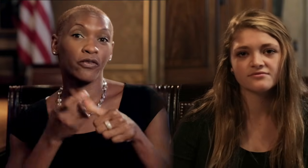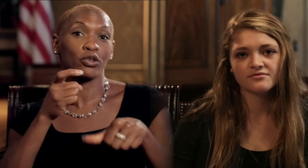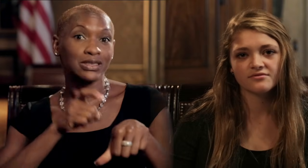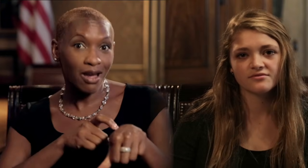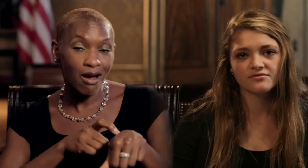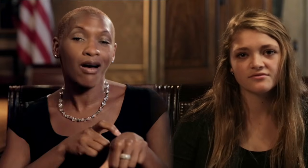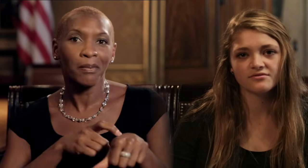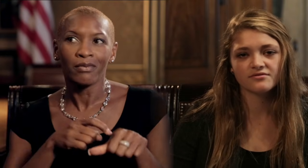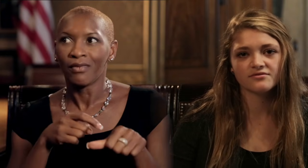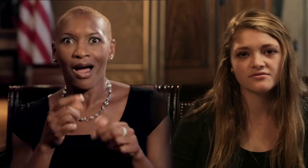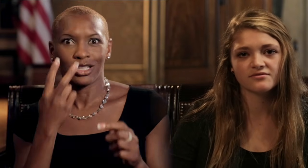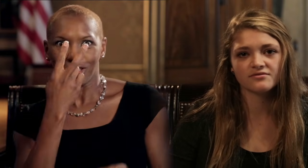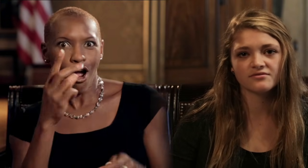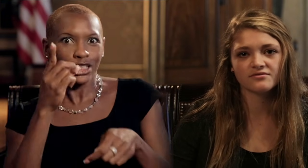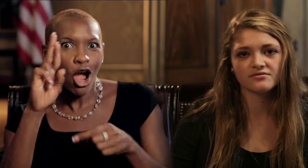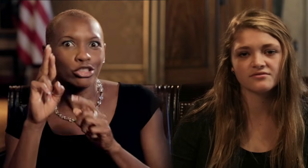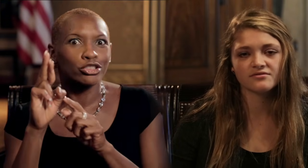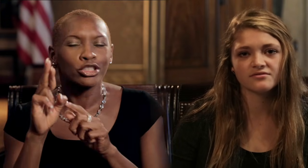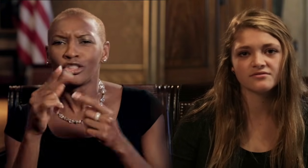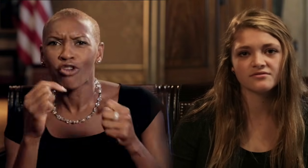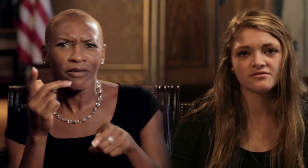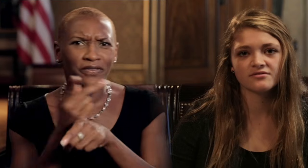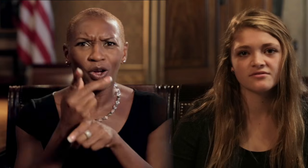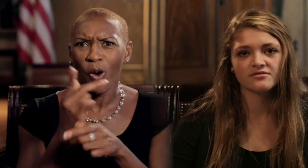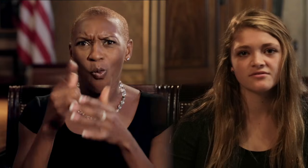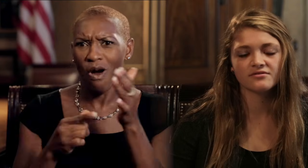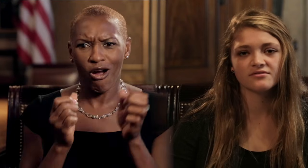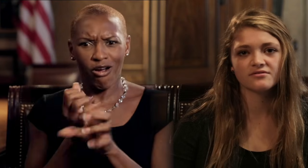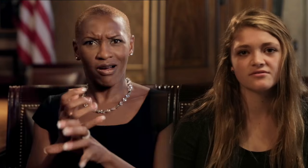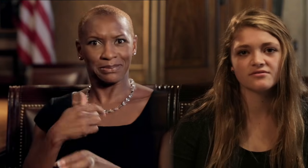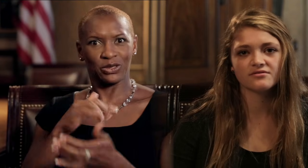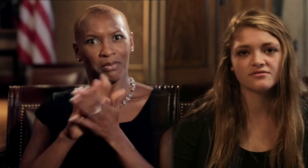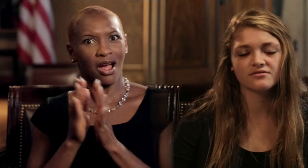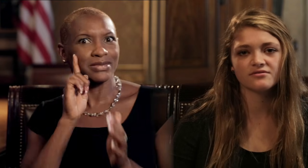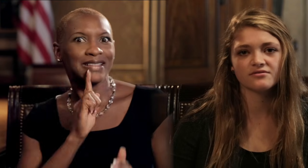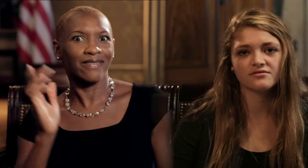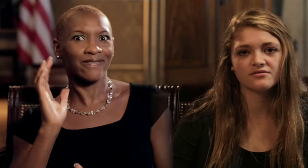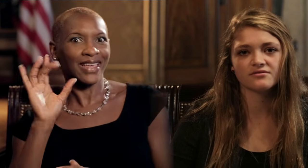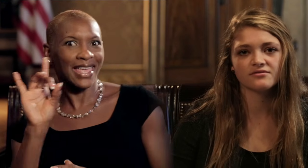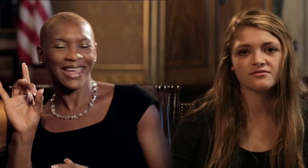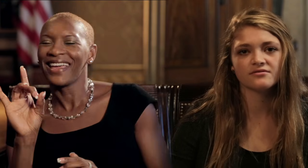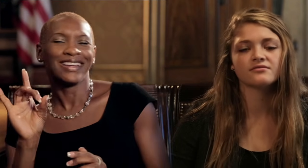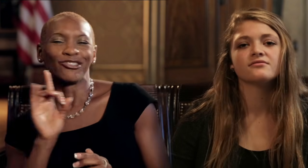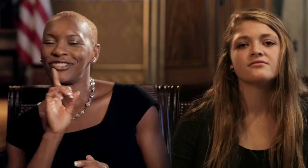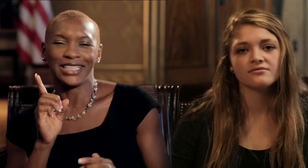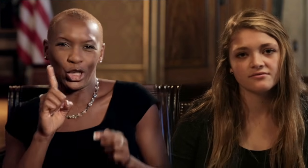And that was the first time I saw a doctor, who tried to figure out the cause of my deafness at eight.